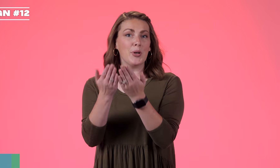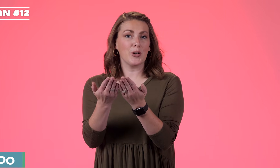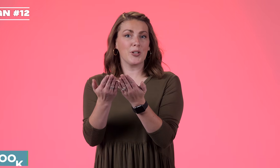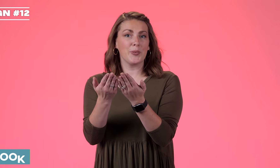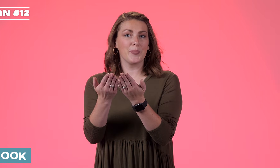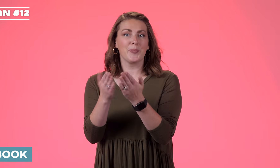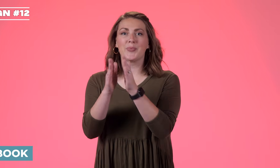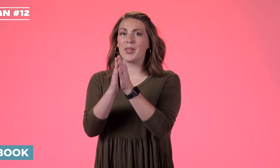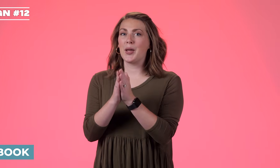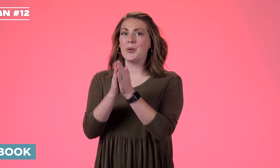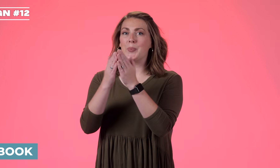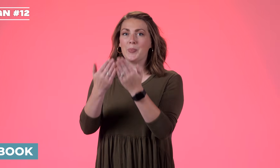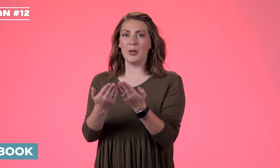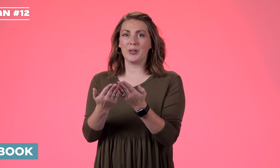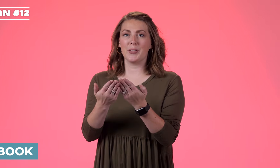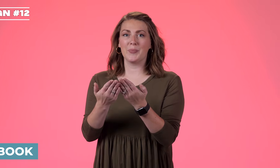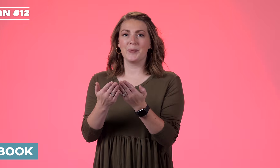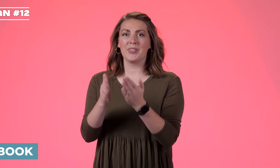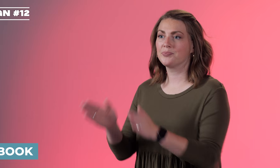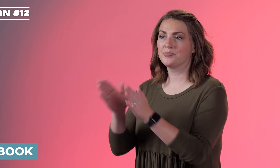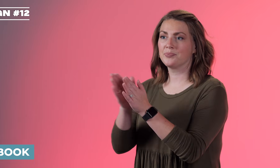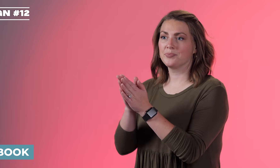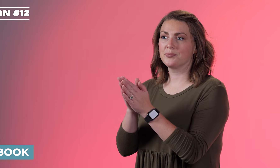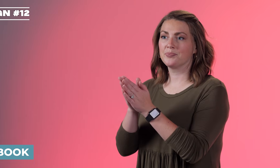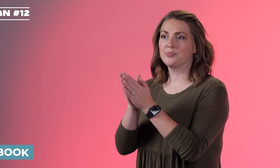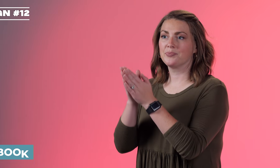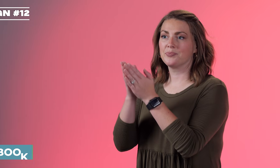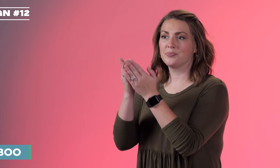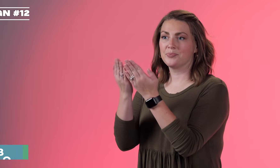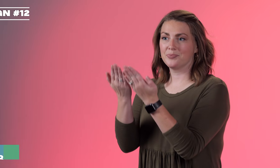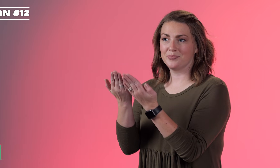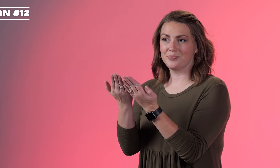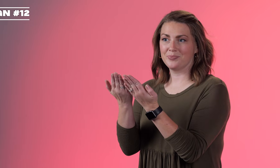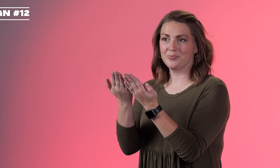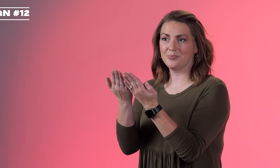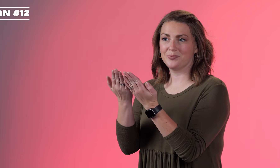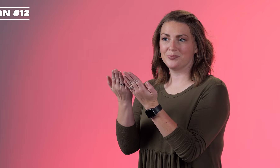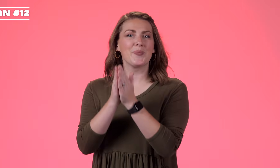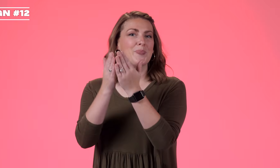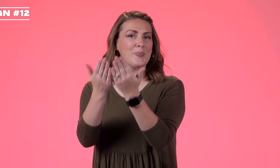Book, book, it's just like you're opening up a book, book.